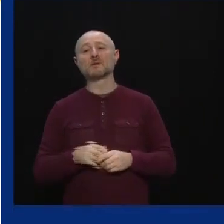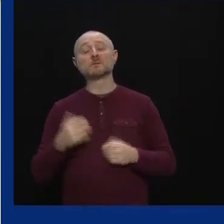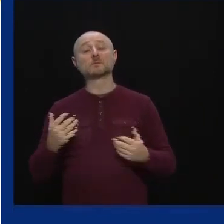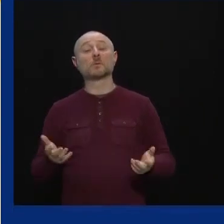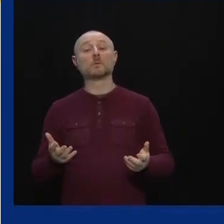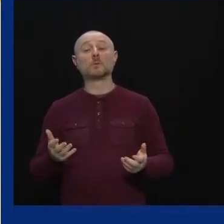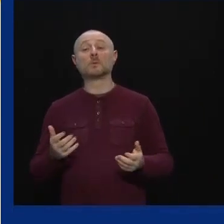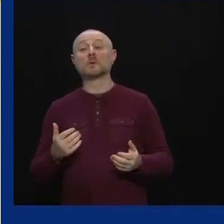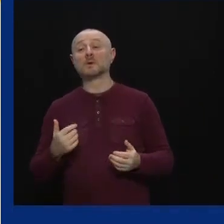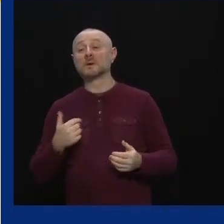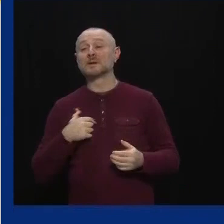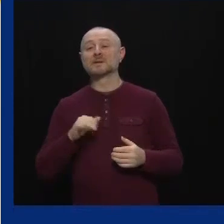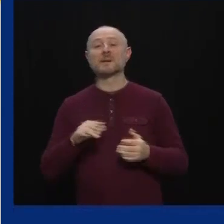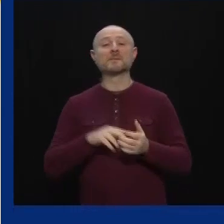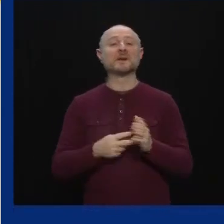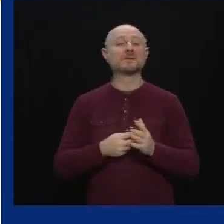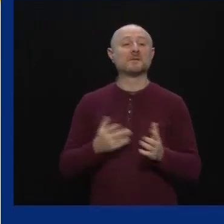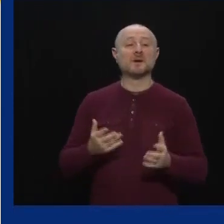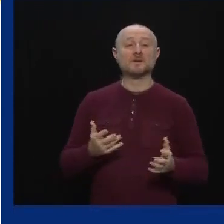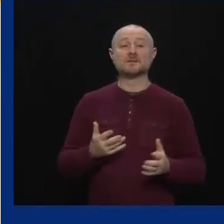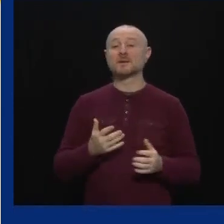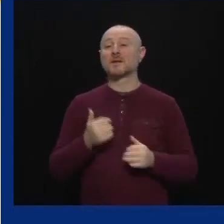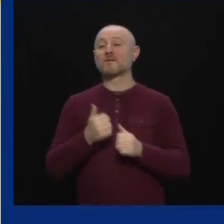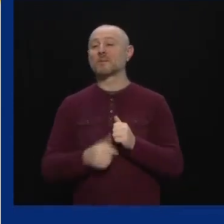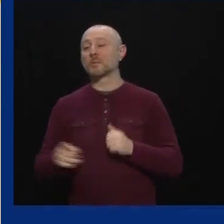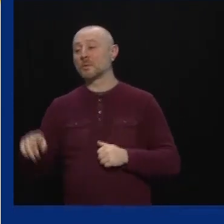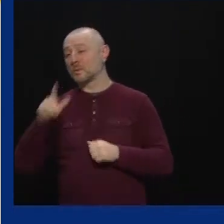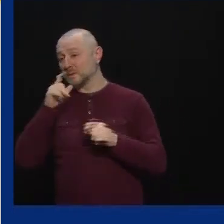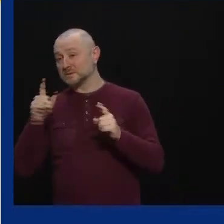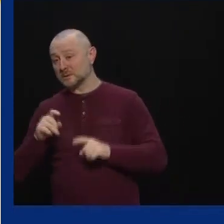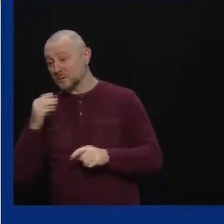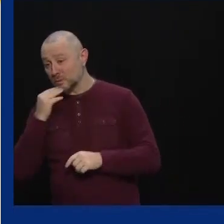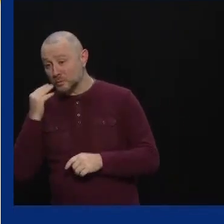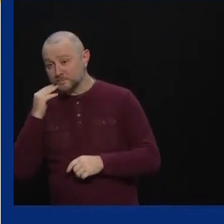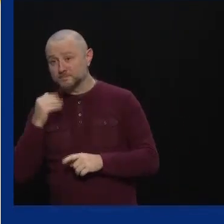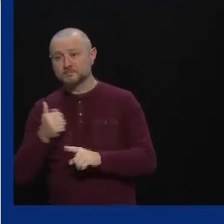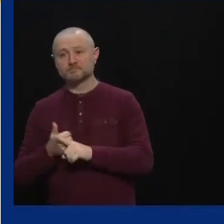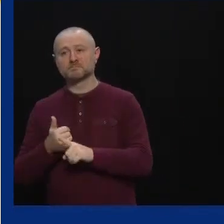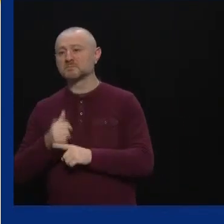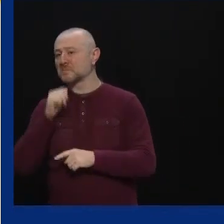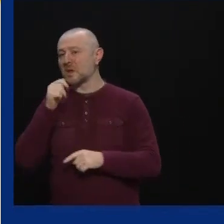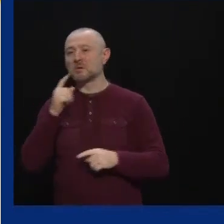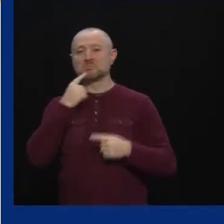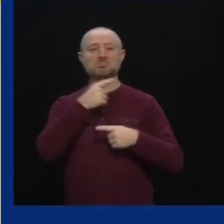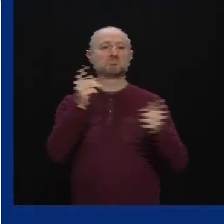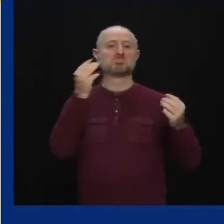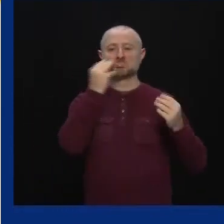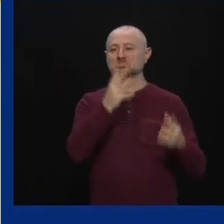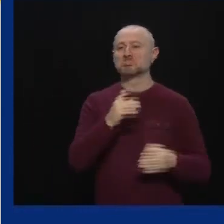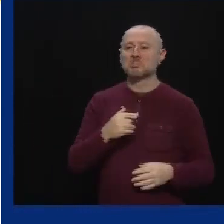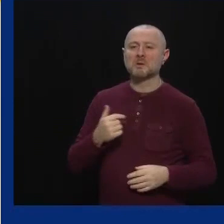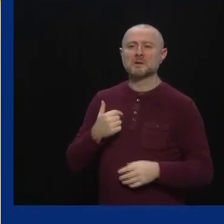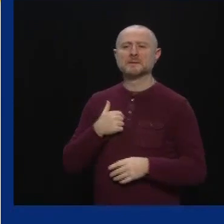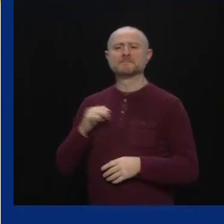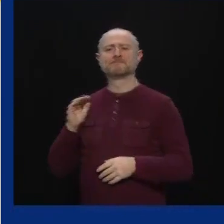THIS DOES NOT INCLUDE ALL THE HOME TESTING THAT'S GOING ON AS WELL. SO, IT'S HARD TO MAKE AN ASSESSMENT OF WHAT THAT REALLY